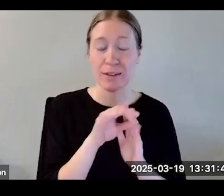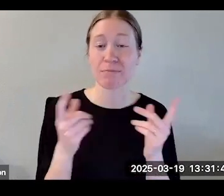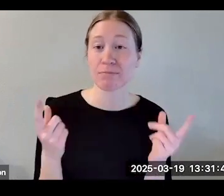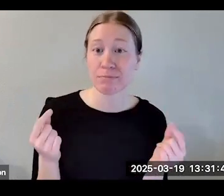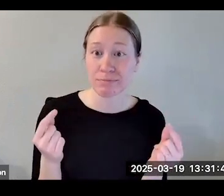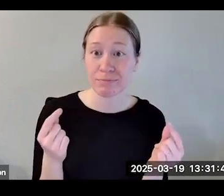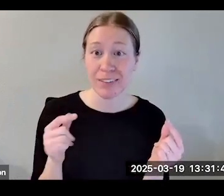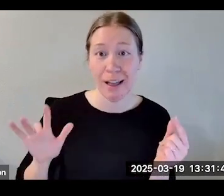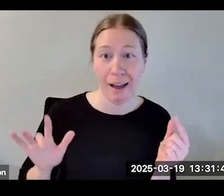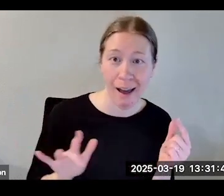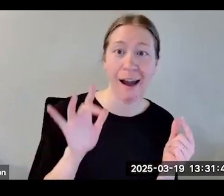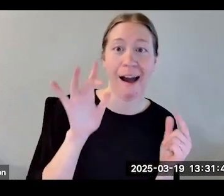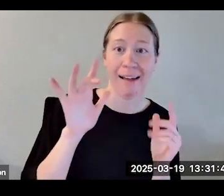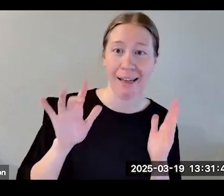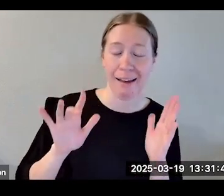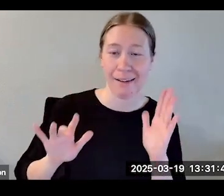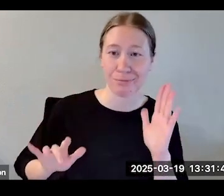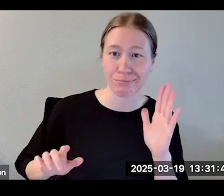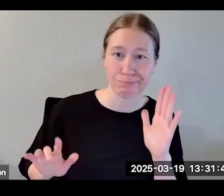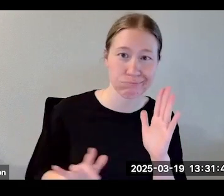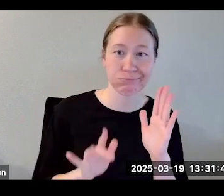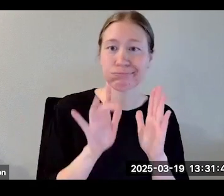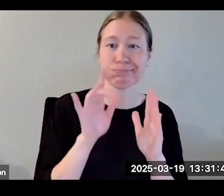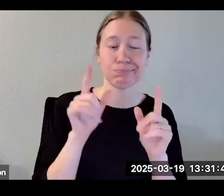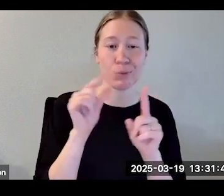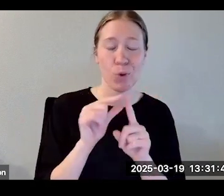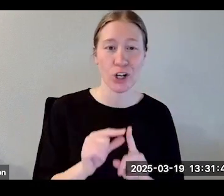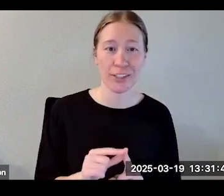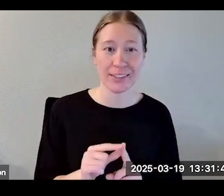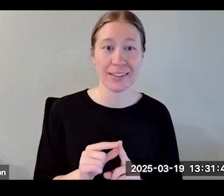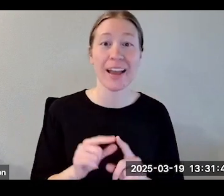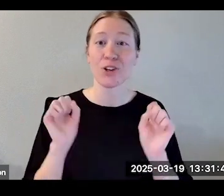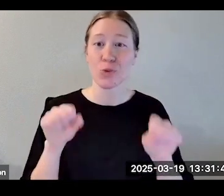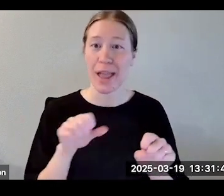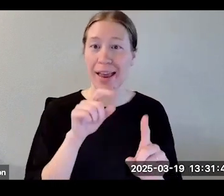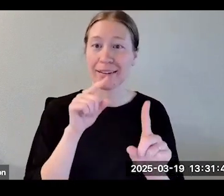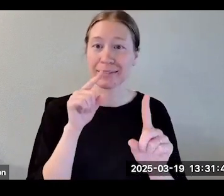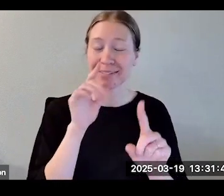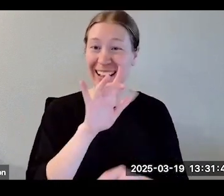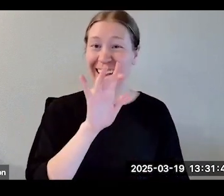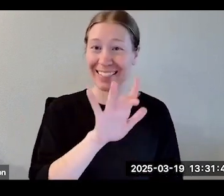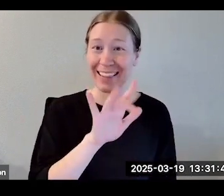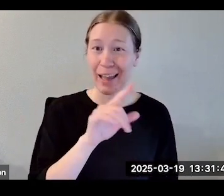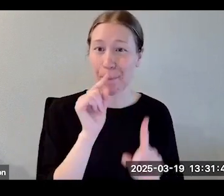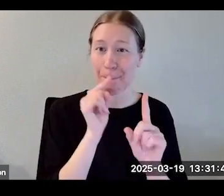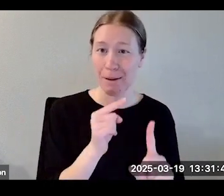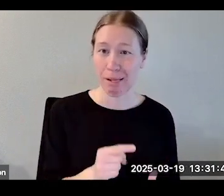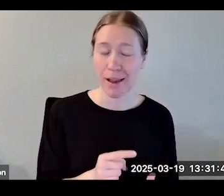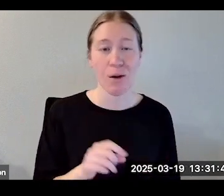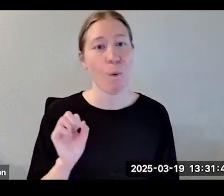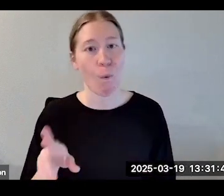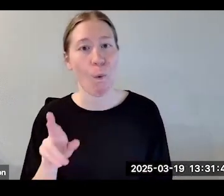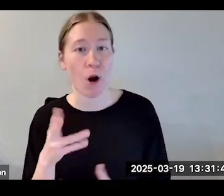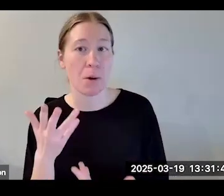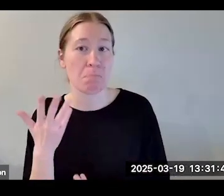and we can make a bulleted list. Or if the order mattered, such as in creating a tutorial